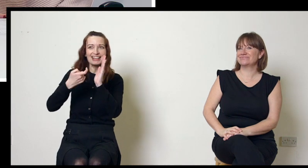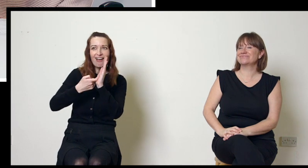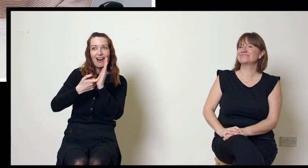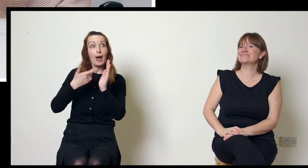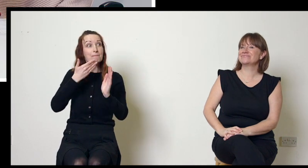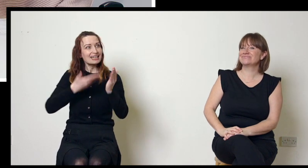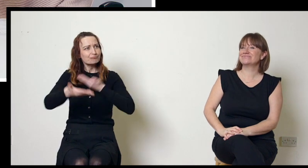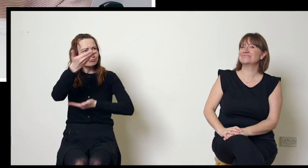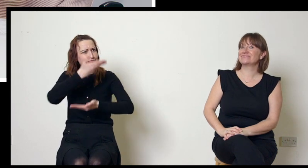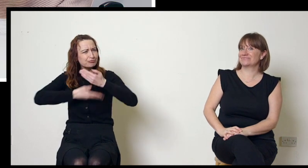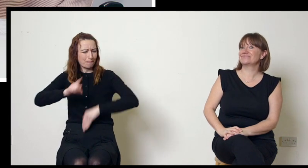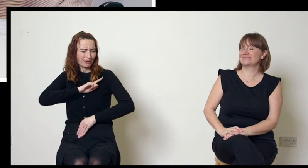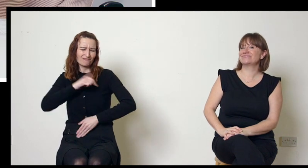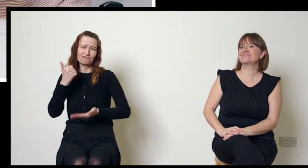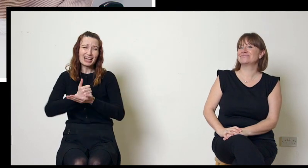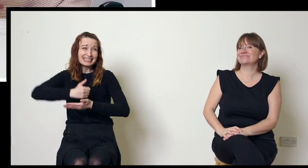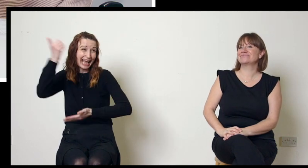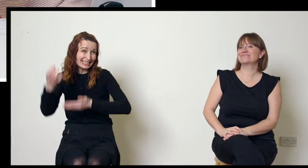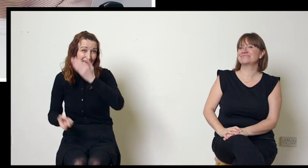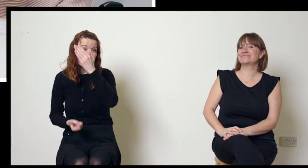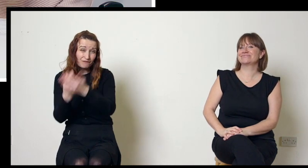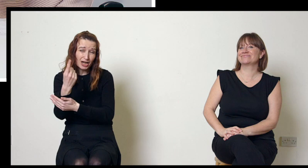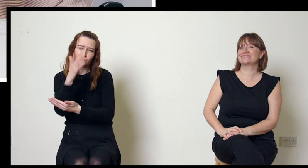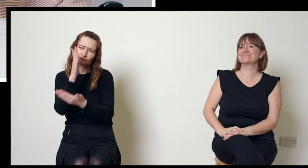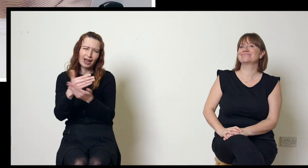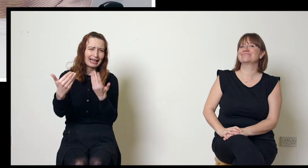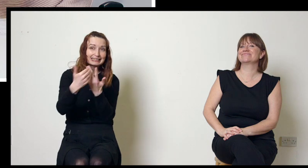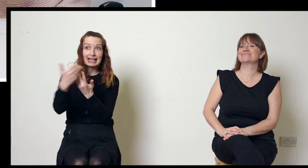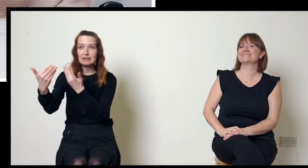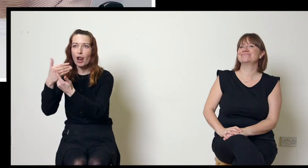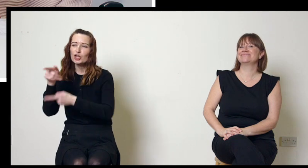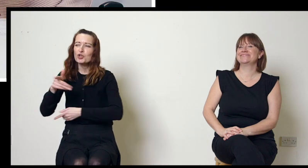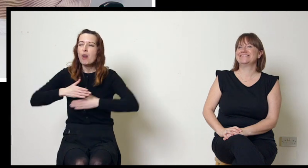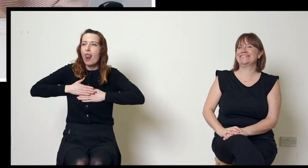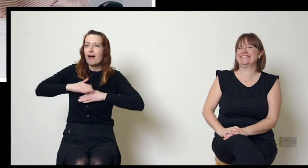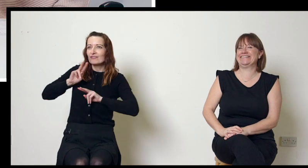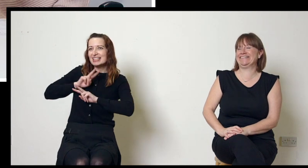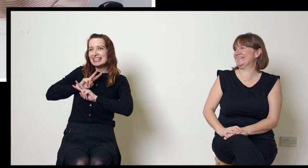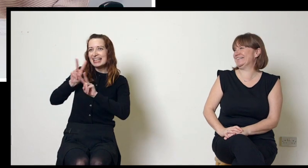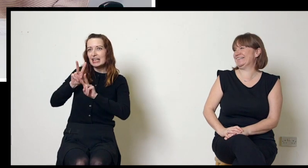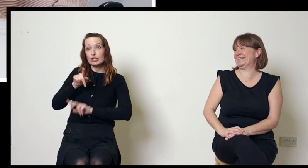because that was a brilliant event and it was so accessible. You just loved seeing… You!